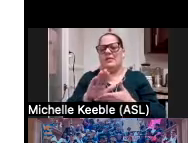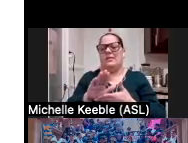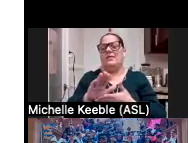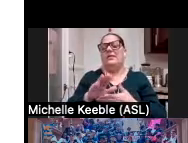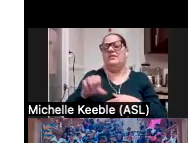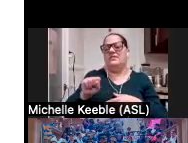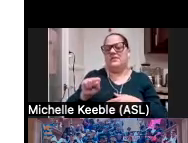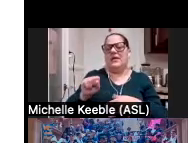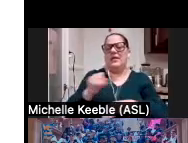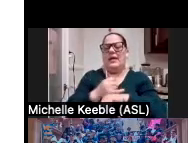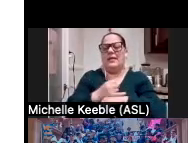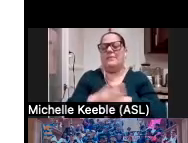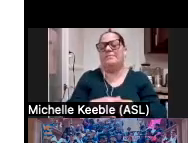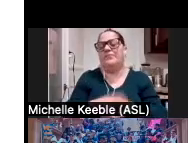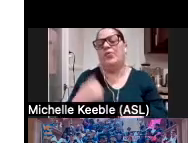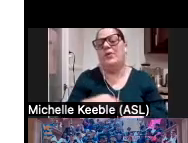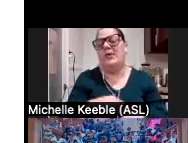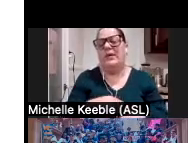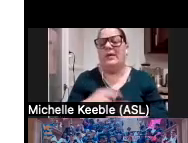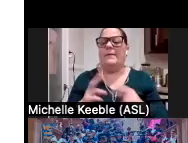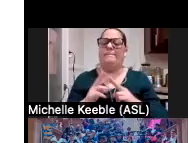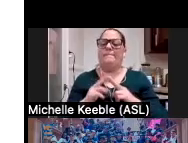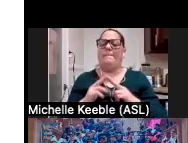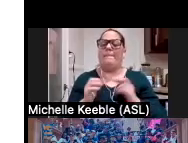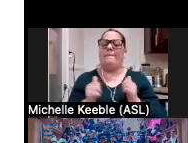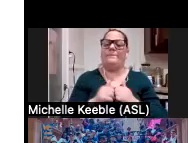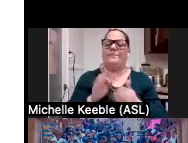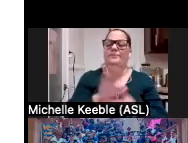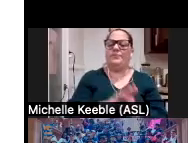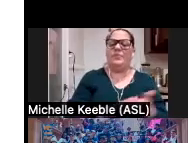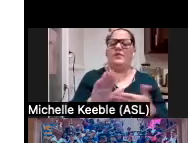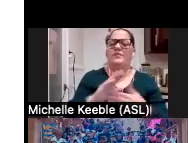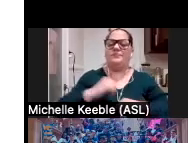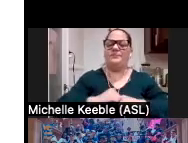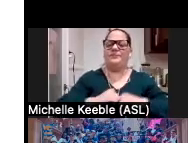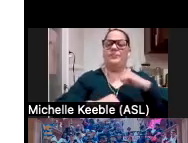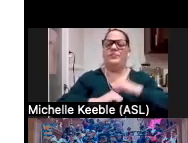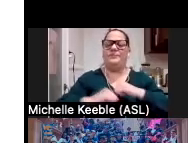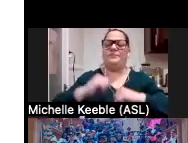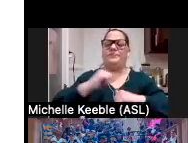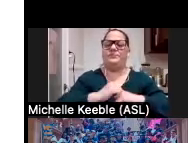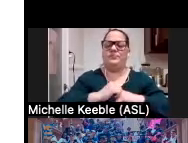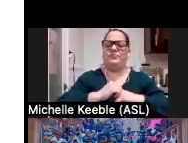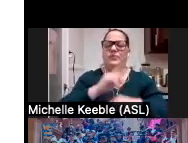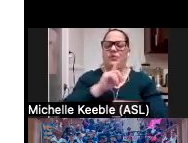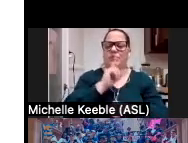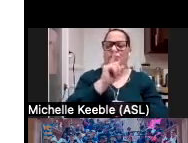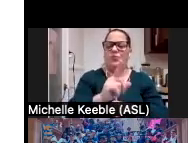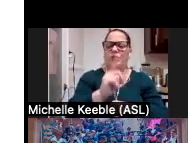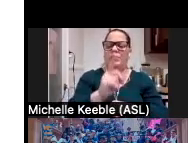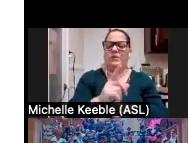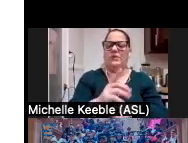we continue to the great partnership with CUNY in order to build uh this really elegant collection.